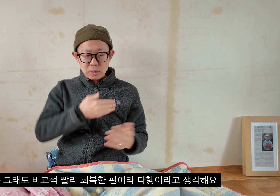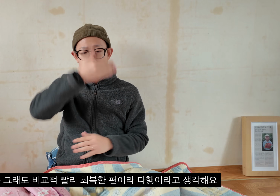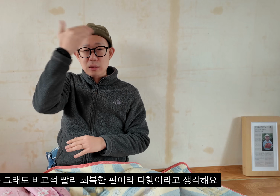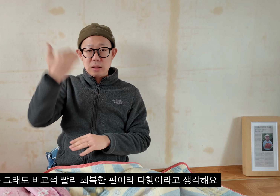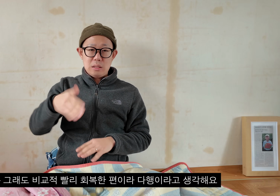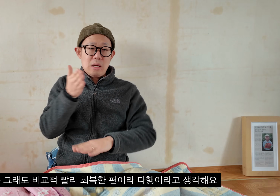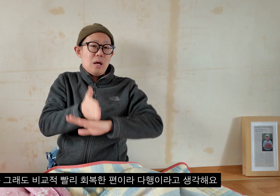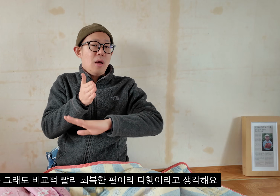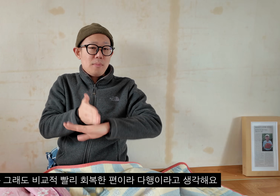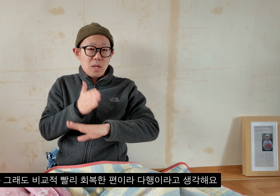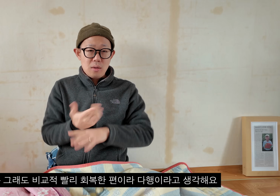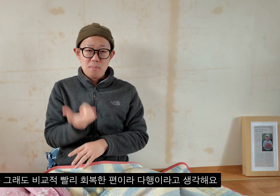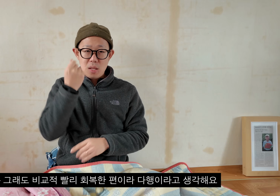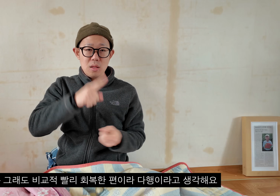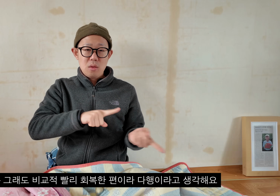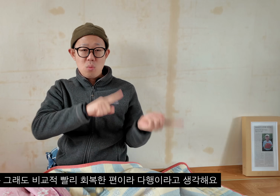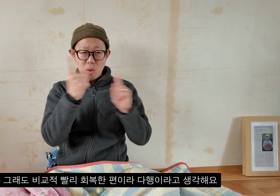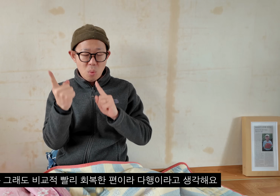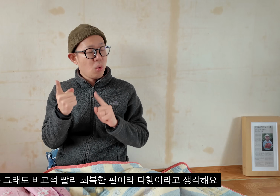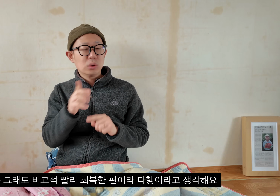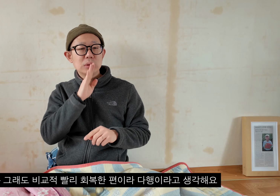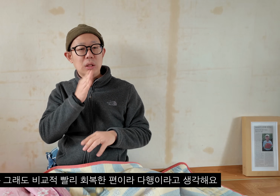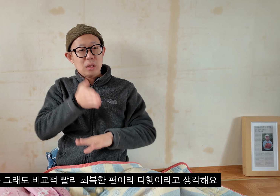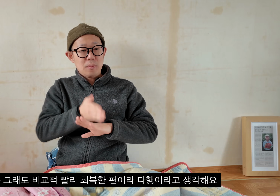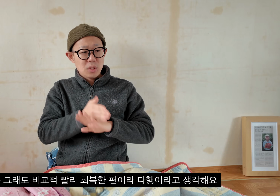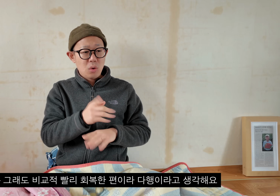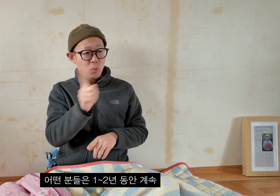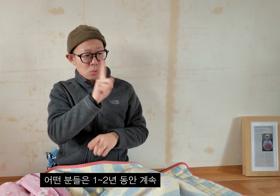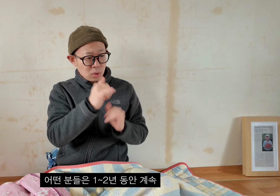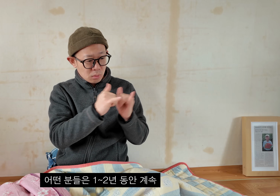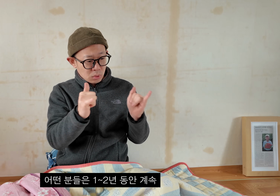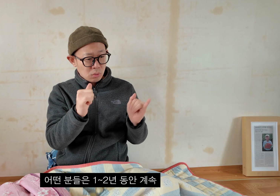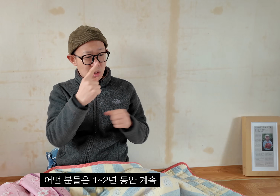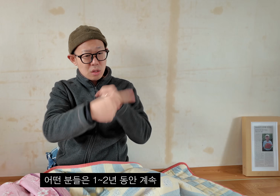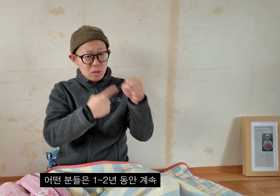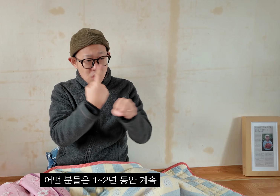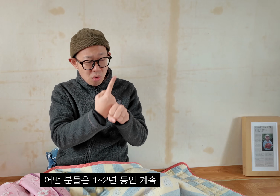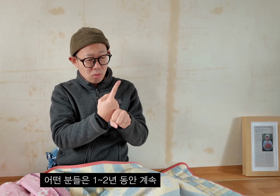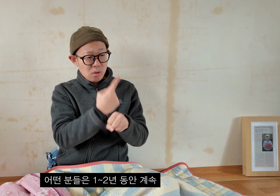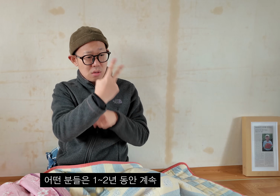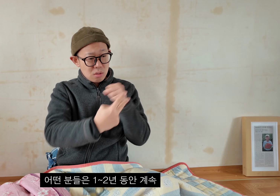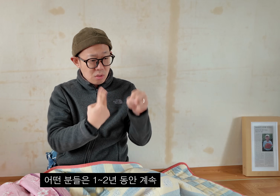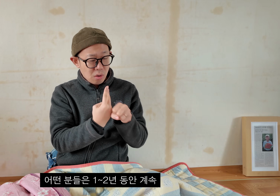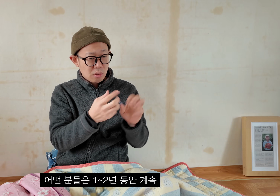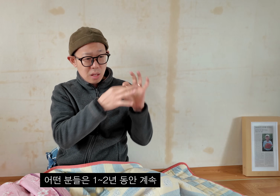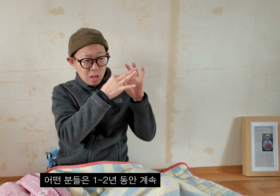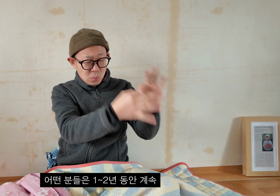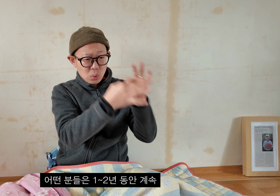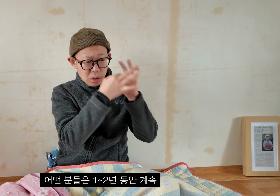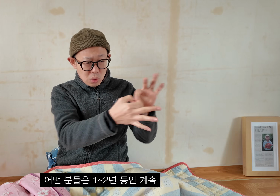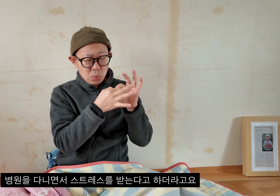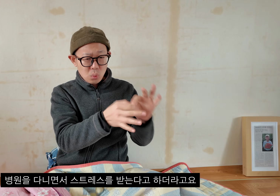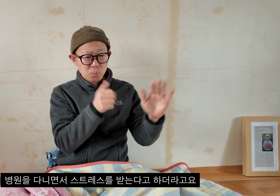Compared to them, I recovered quickly. I was lucky. Others suffer for 1–2 years.